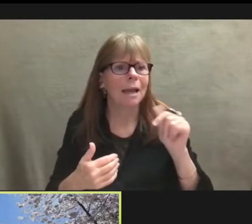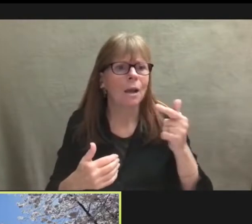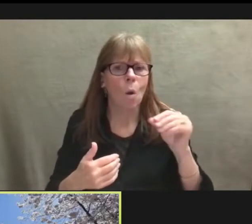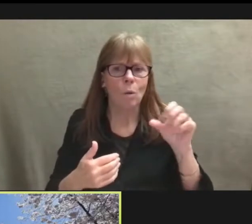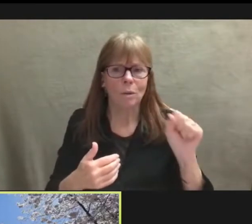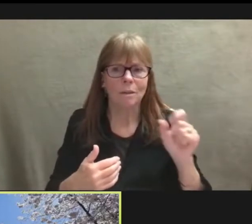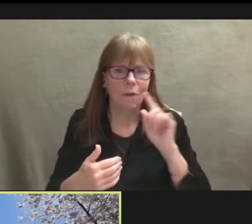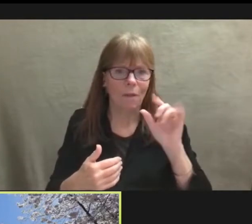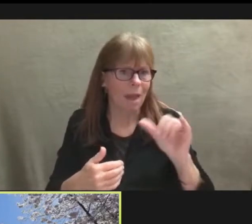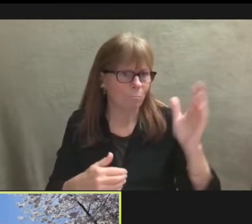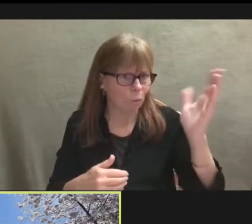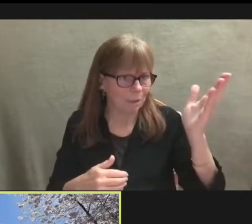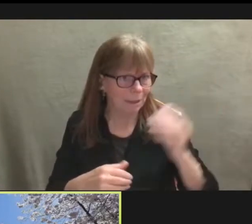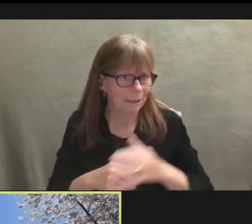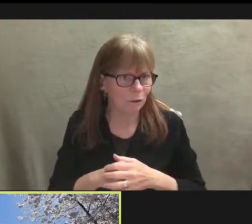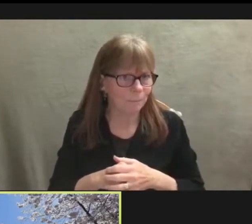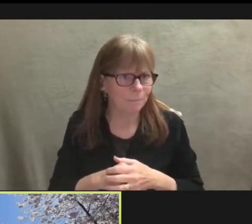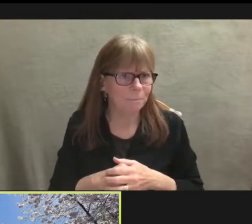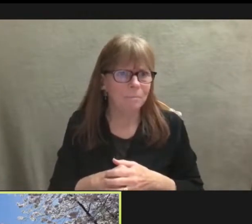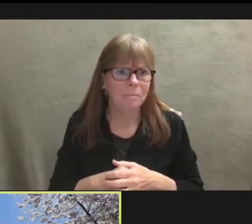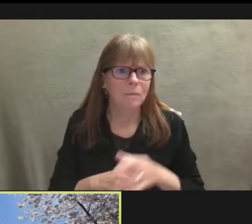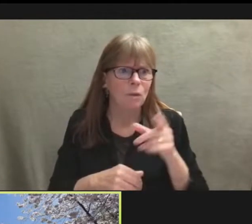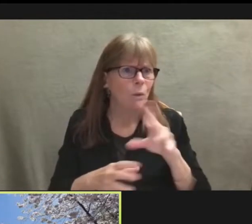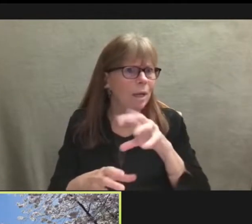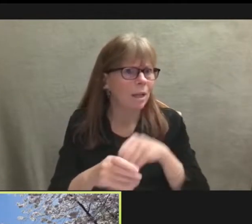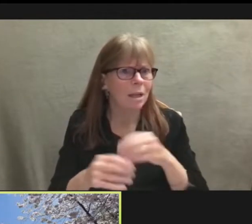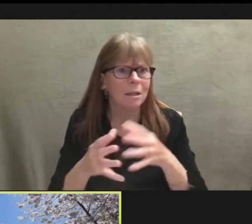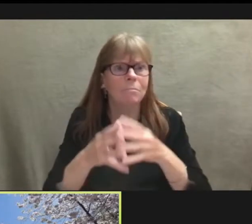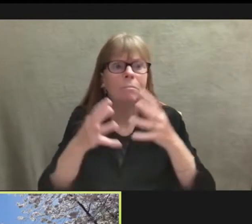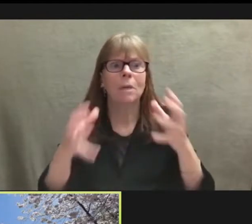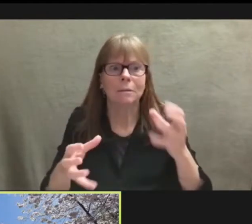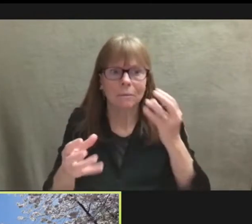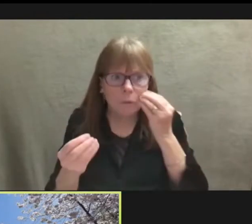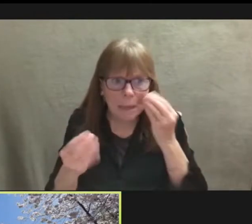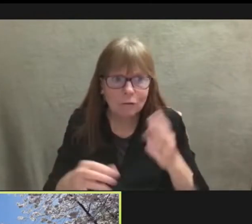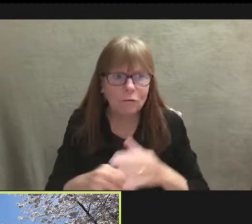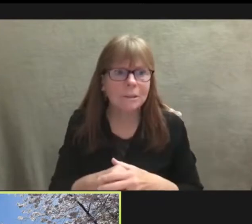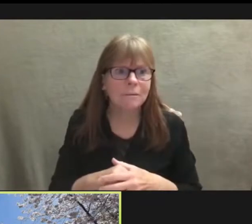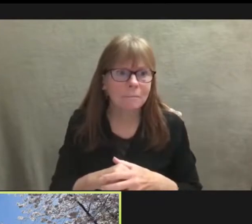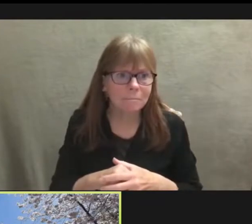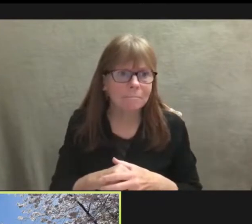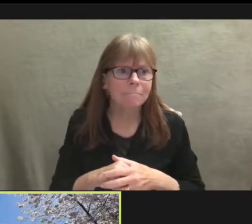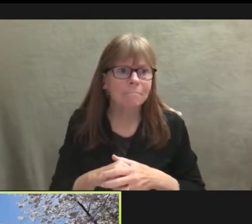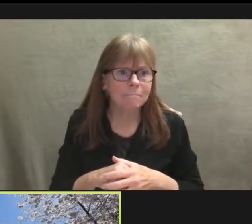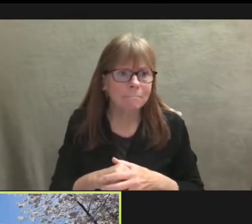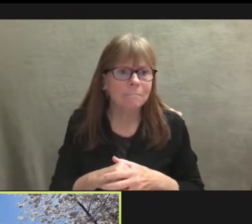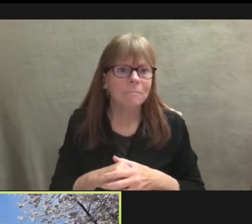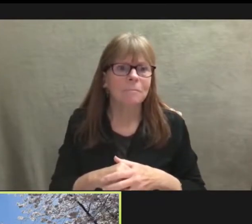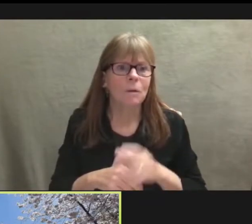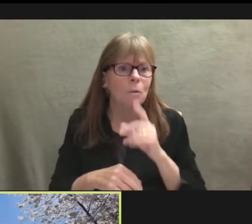Umm, really covered so much material, and it’s really awe-inspiring to see all of